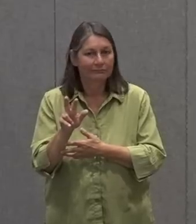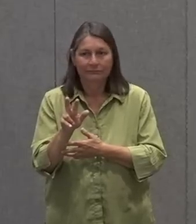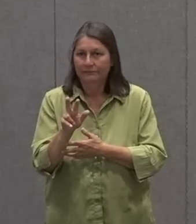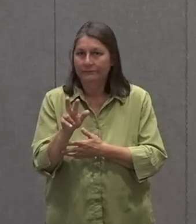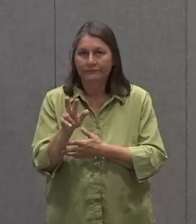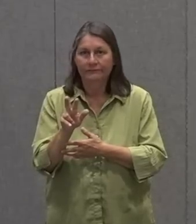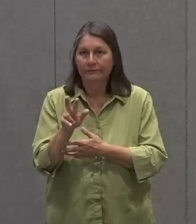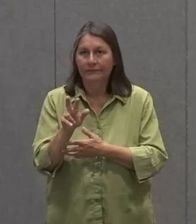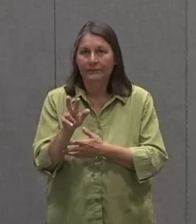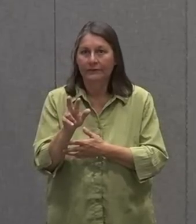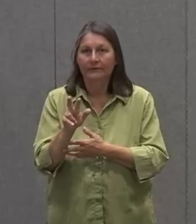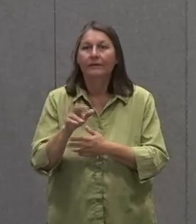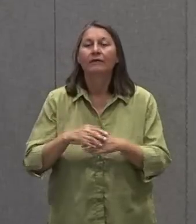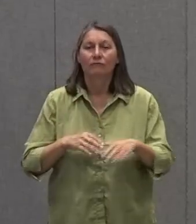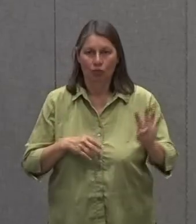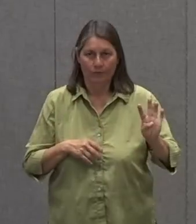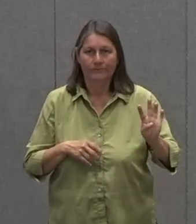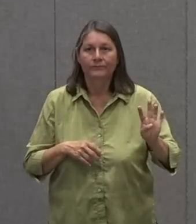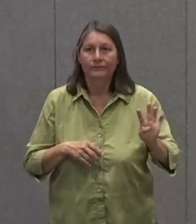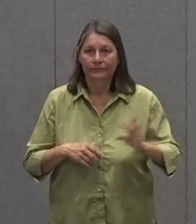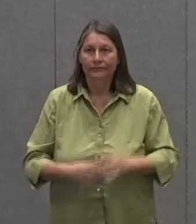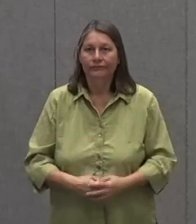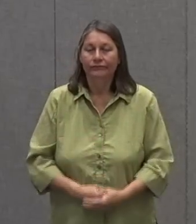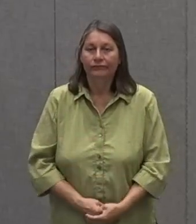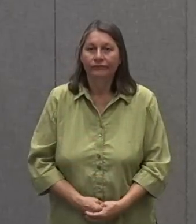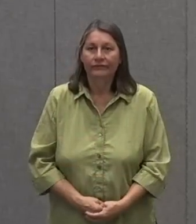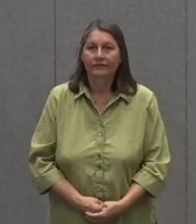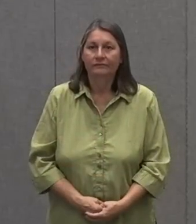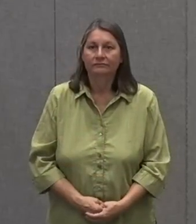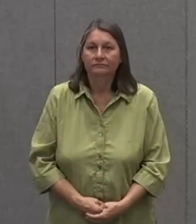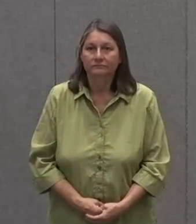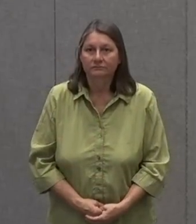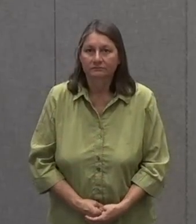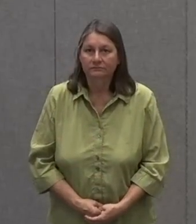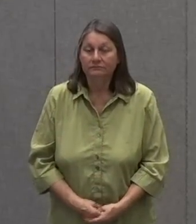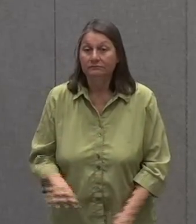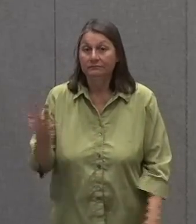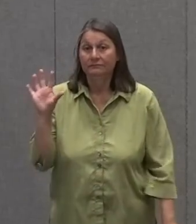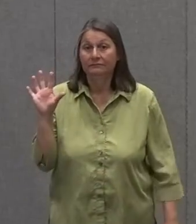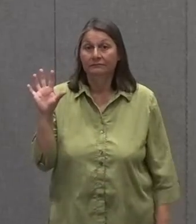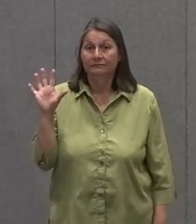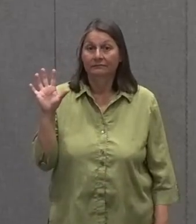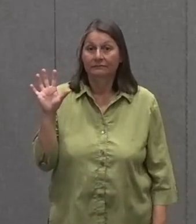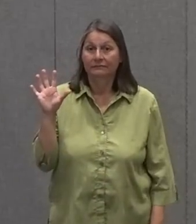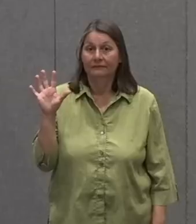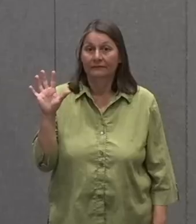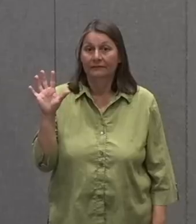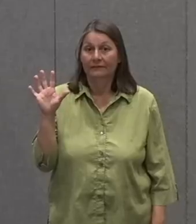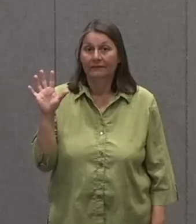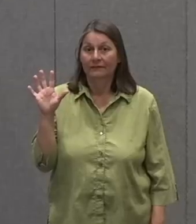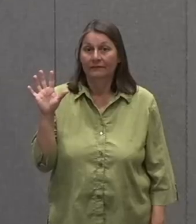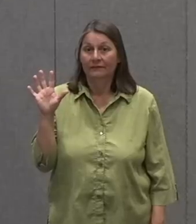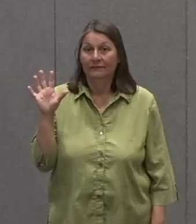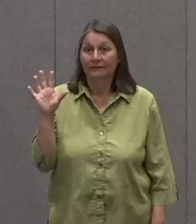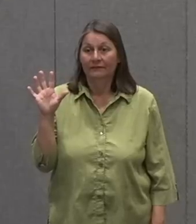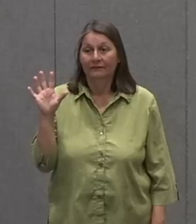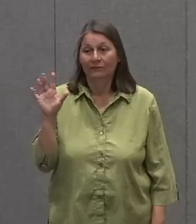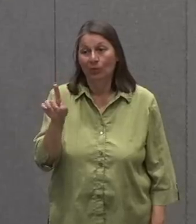and then we have four, so that would be three ways. How about five? Just one and five.